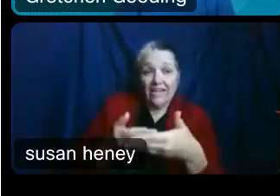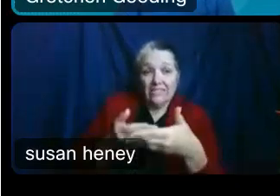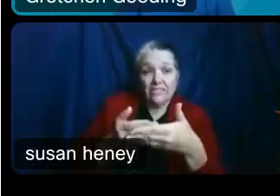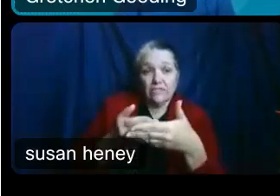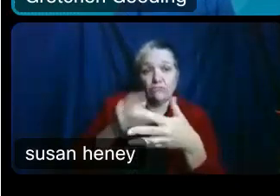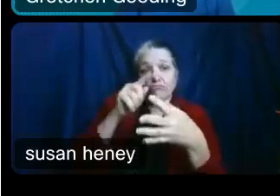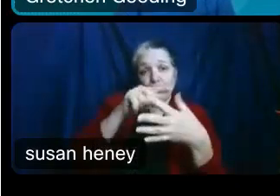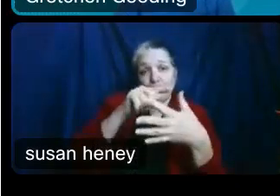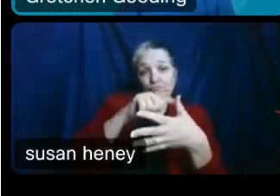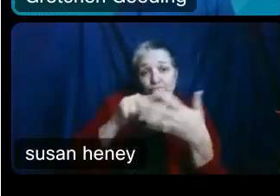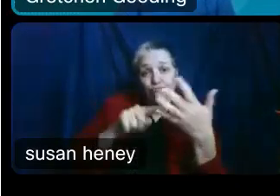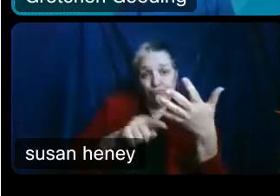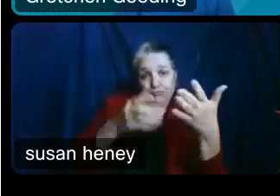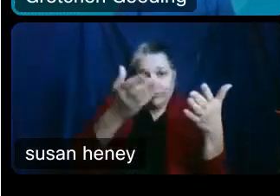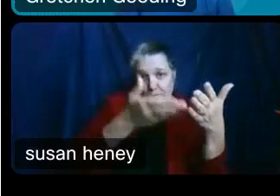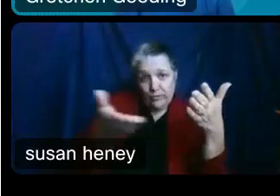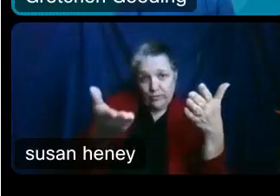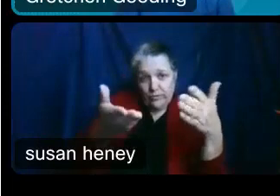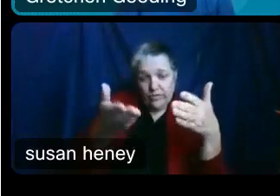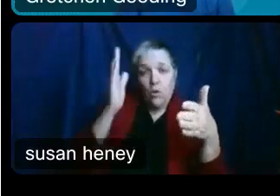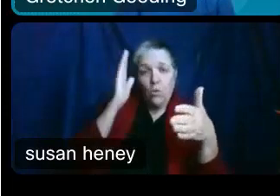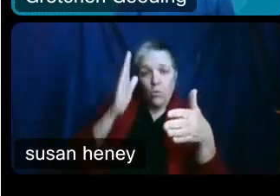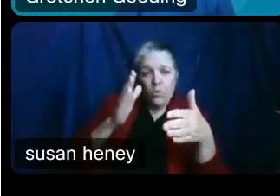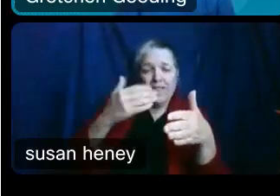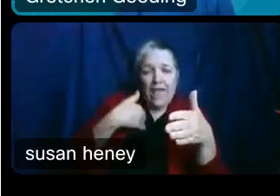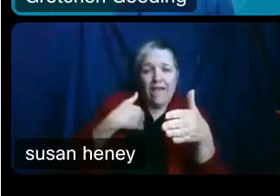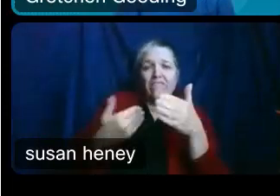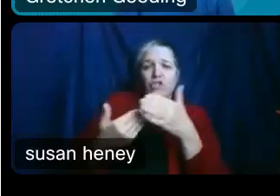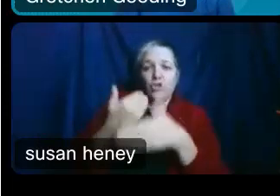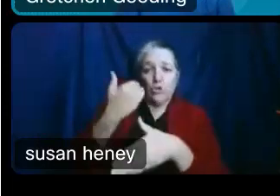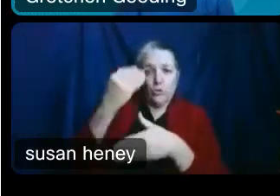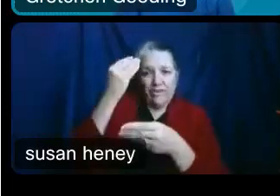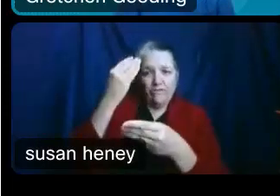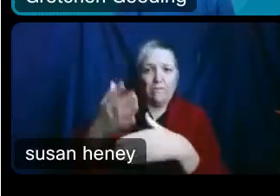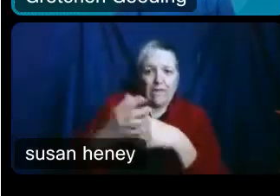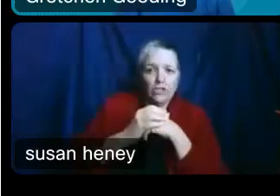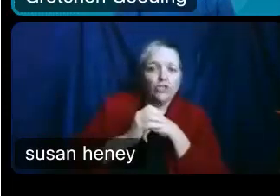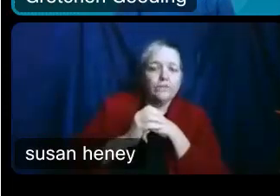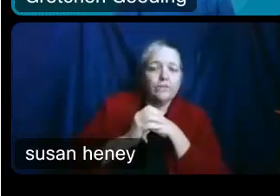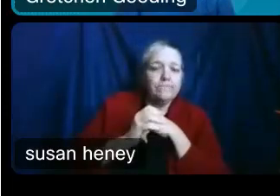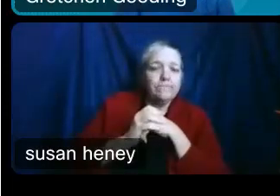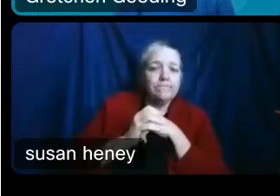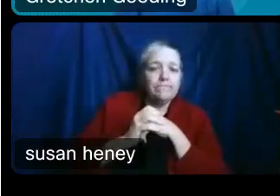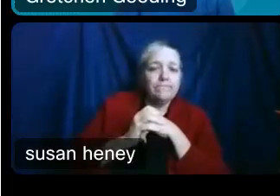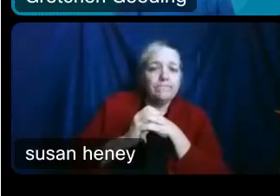a few others that will be updated with the 2018 to 22 5-year data. QuickFacts and My